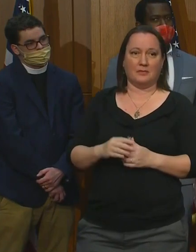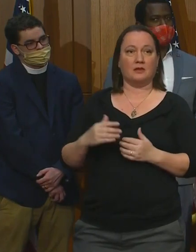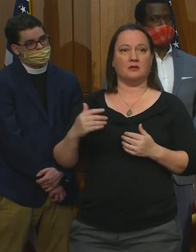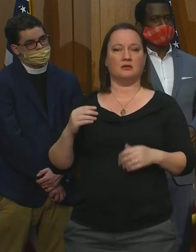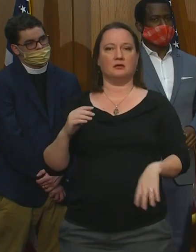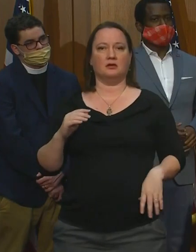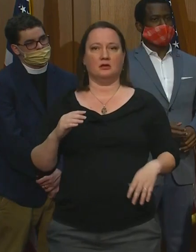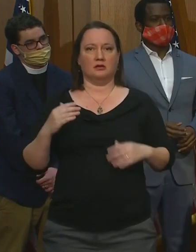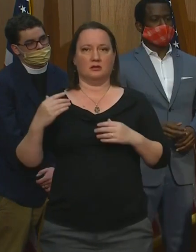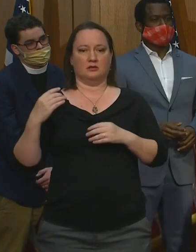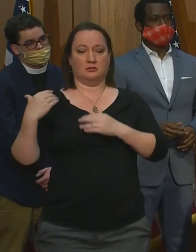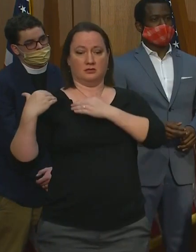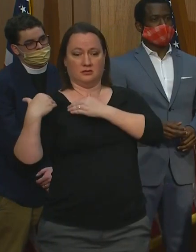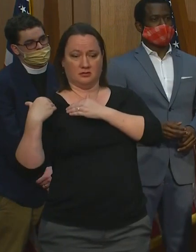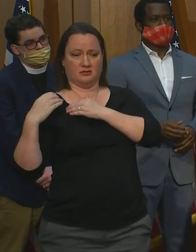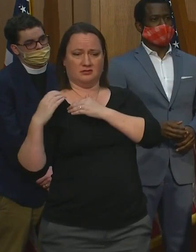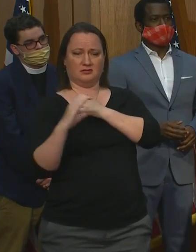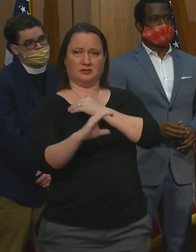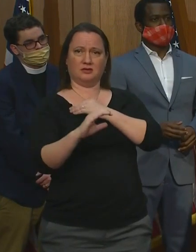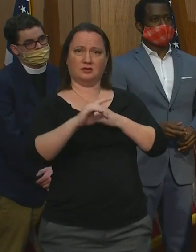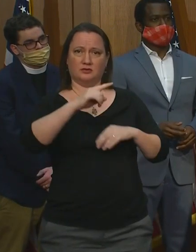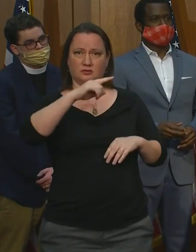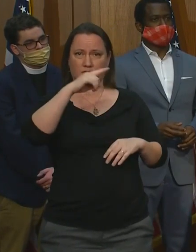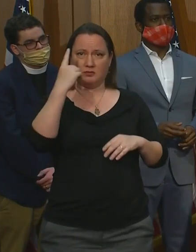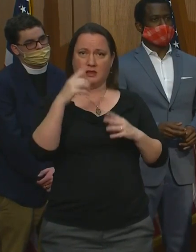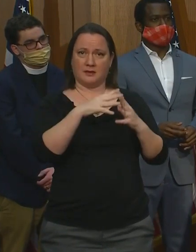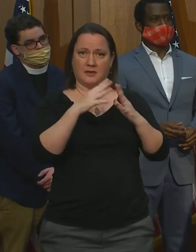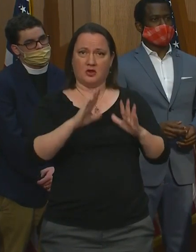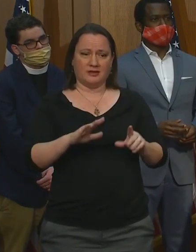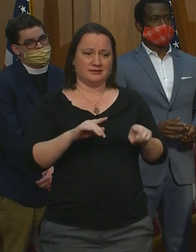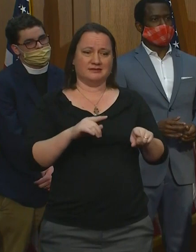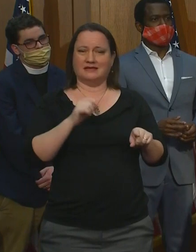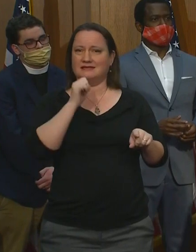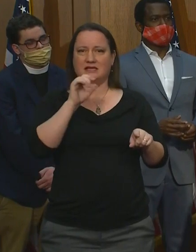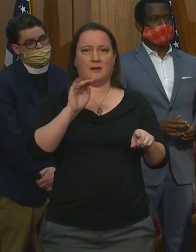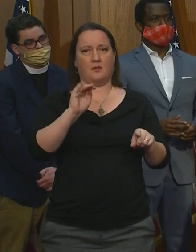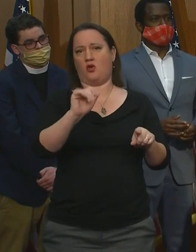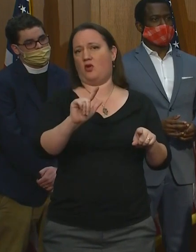PAIN THAT OUR SOCIETY PLACES ON THE SHOULDERS OF BLACK